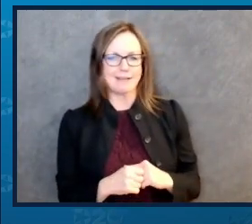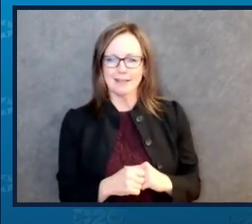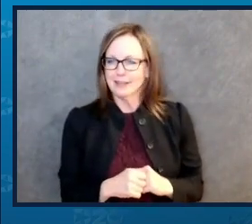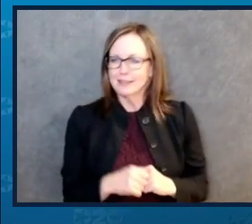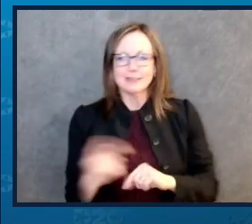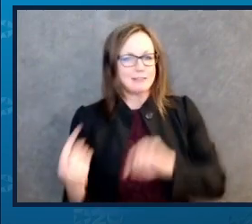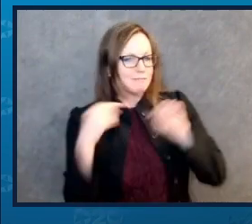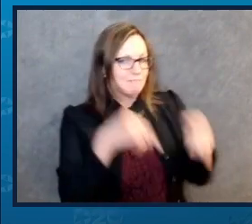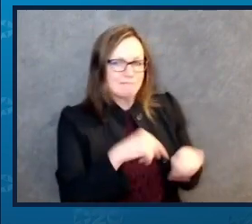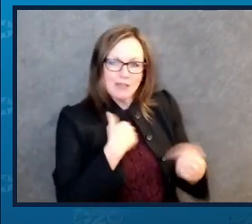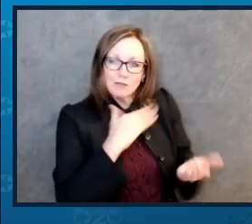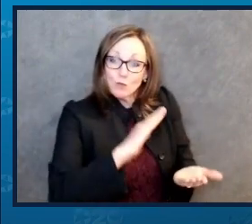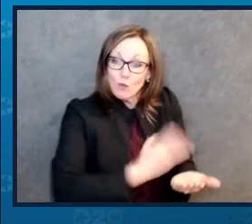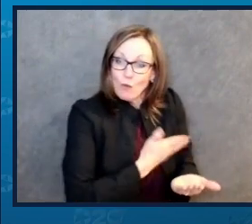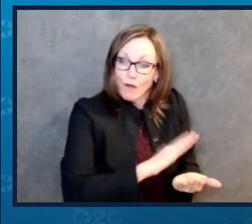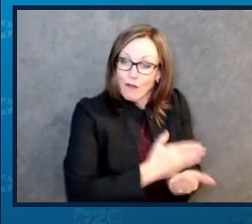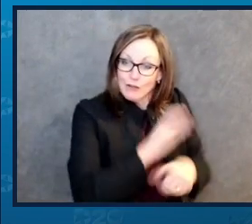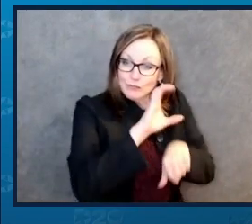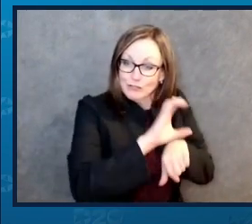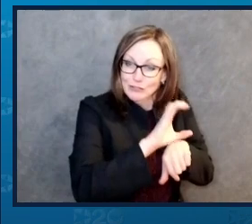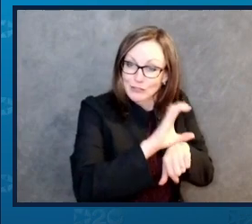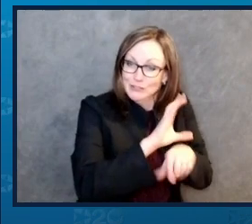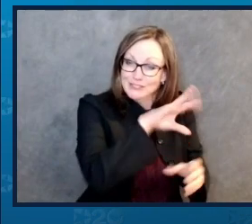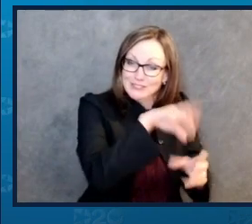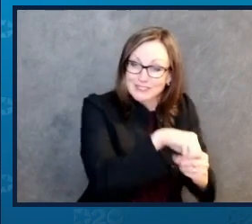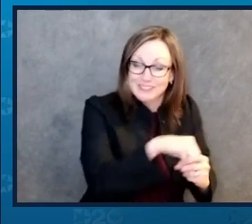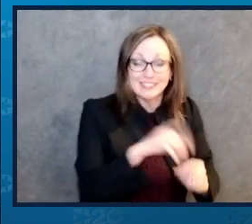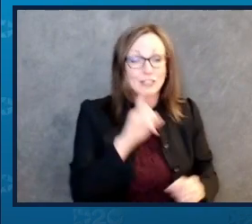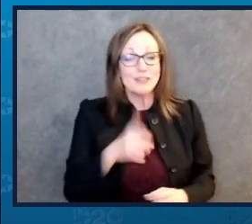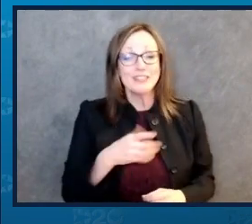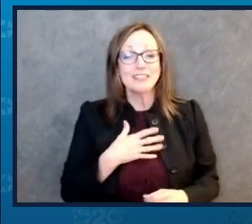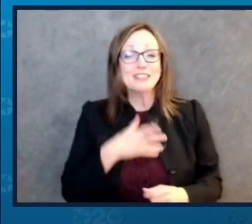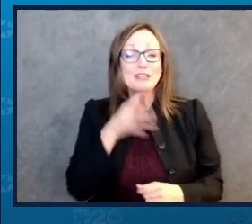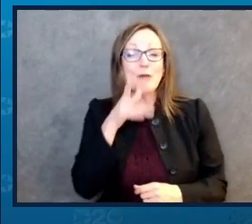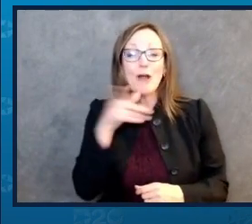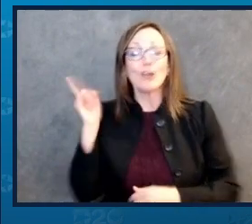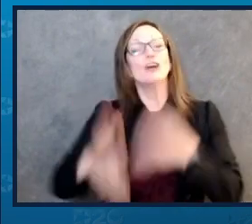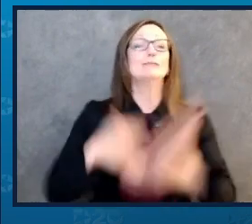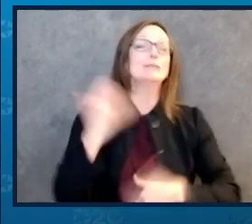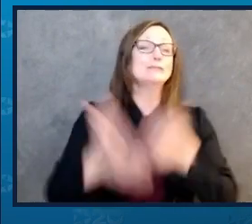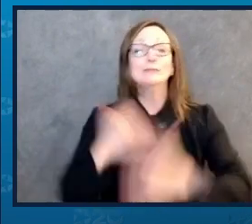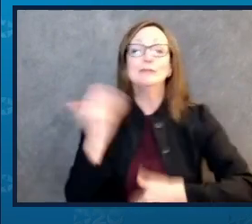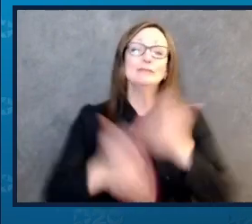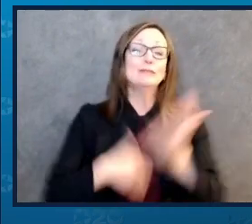MY MOTHER INSTILLED IN MY SISTER MIA AND ME, THE VAL USE THIS